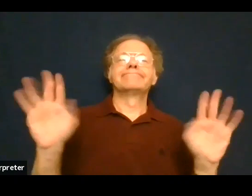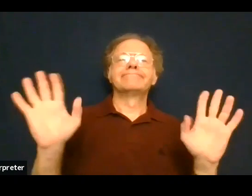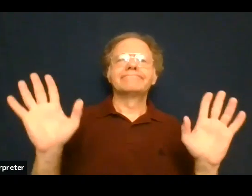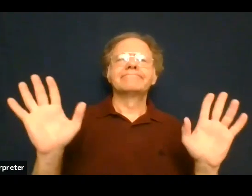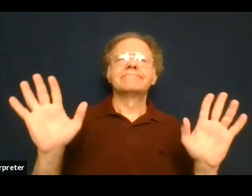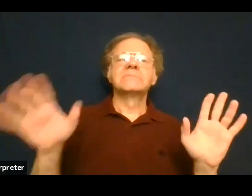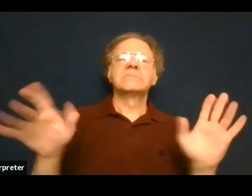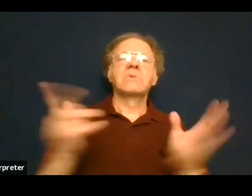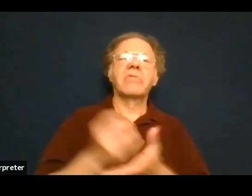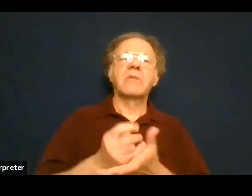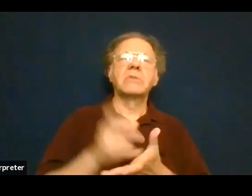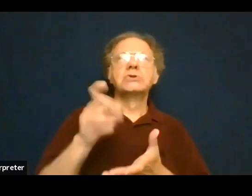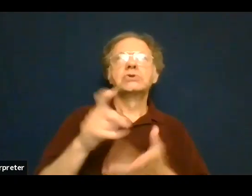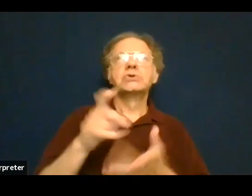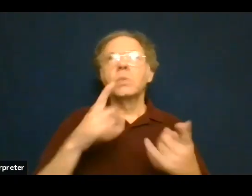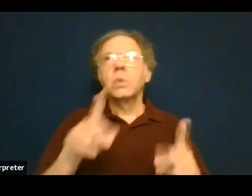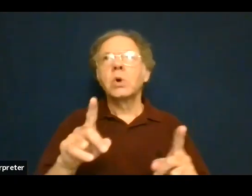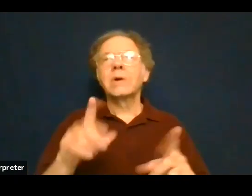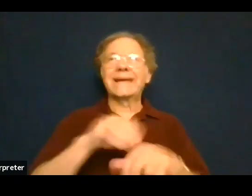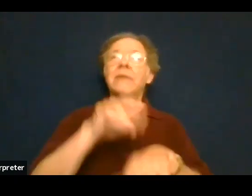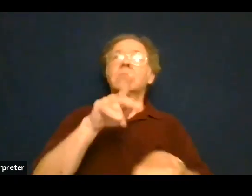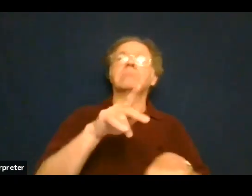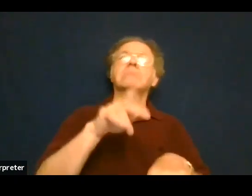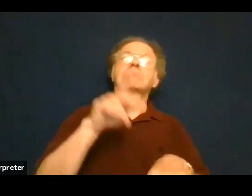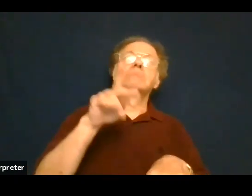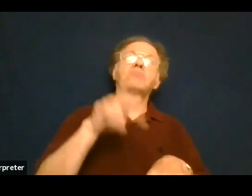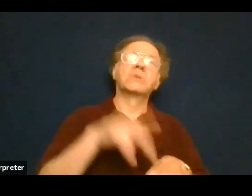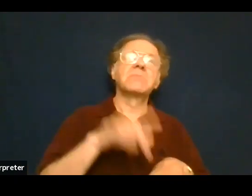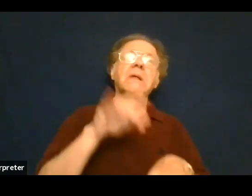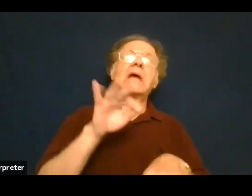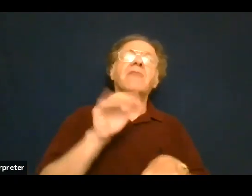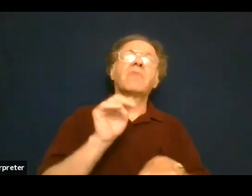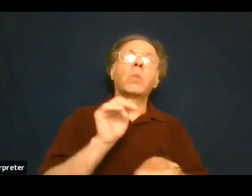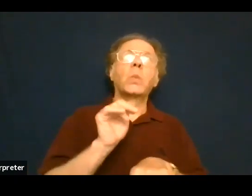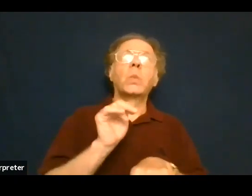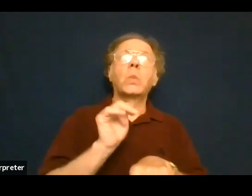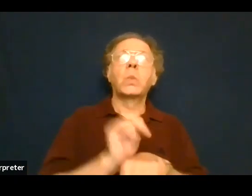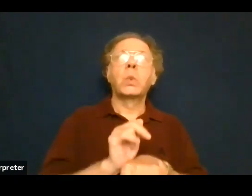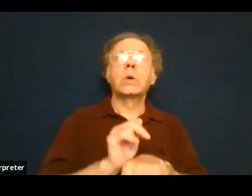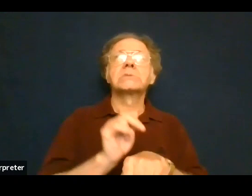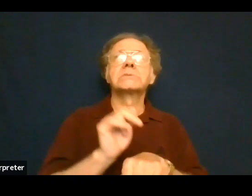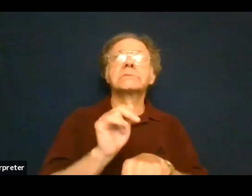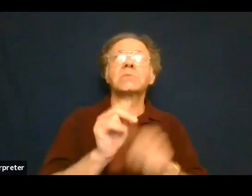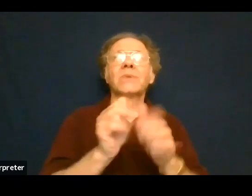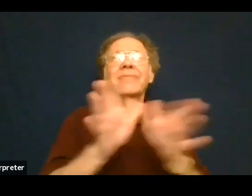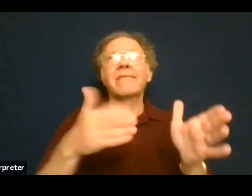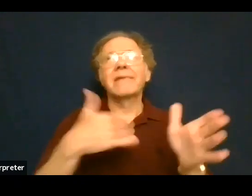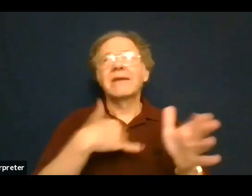In principle, if it works without having specific mutation constellation, which